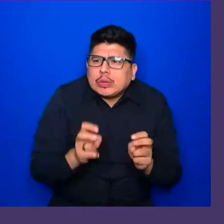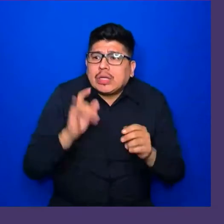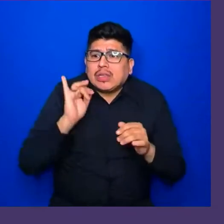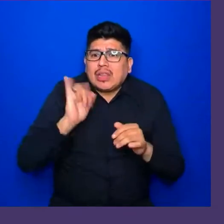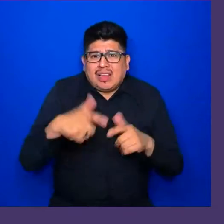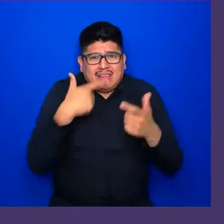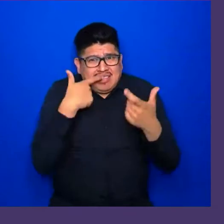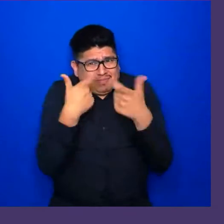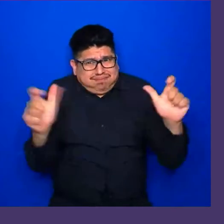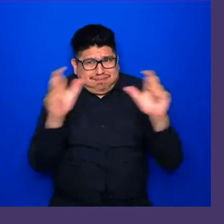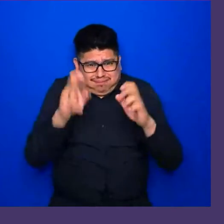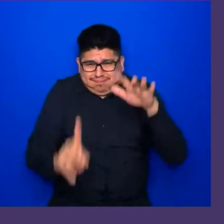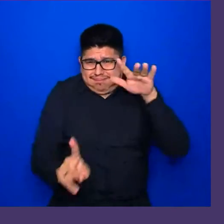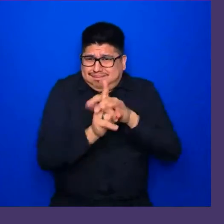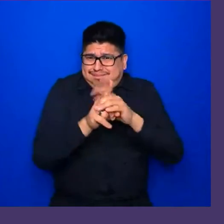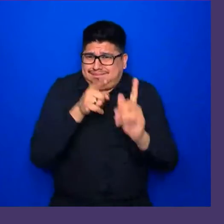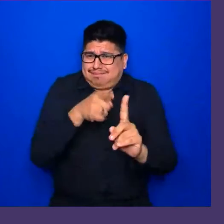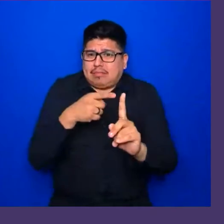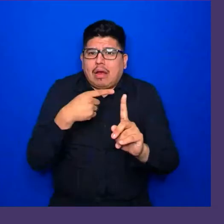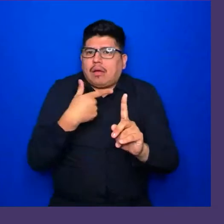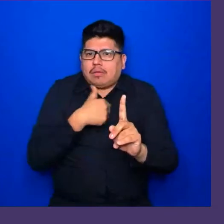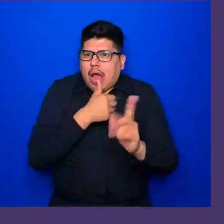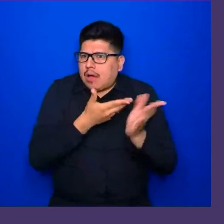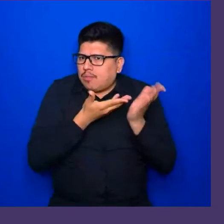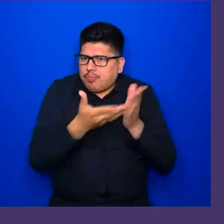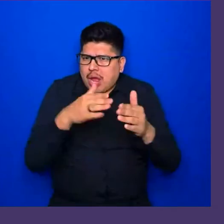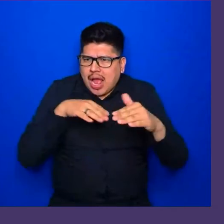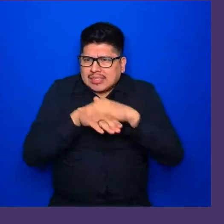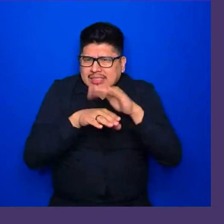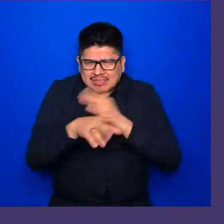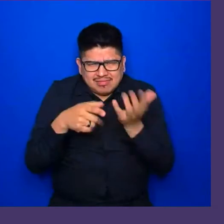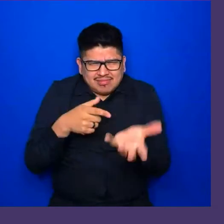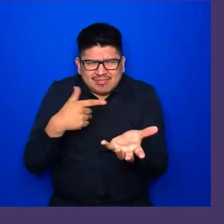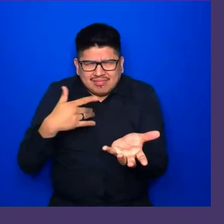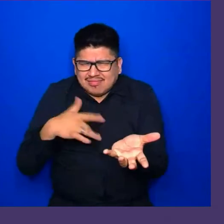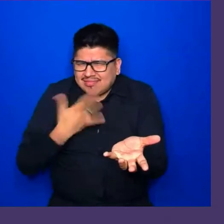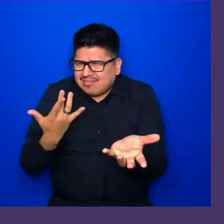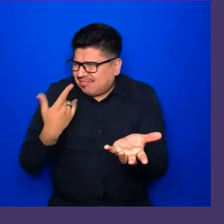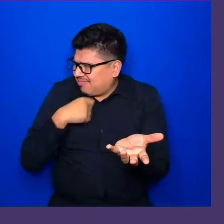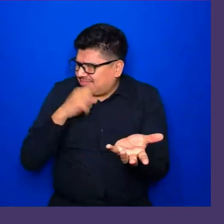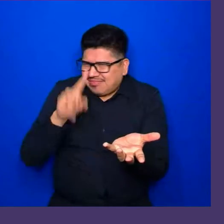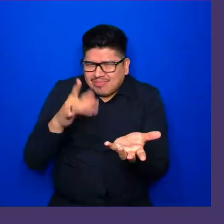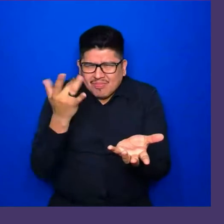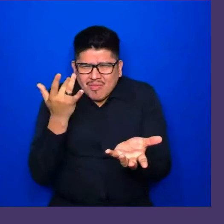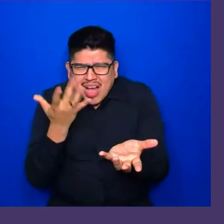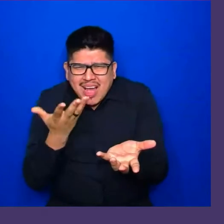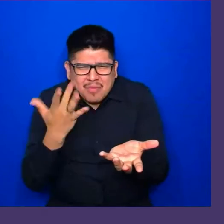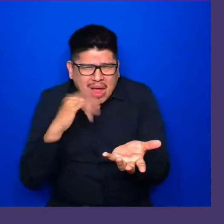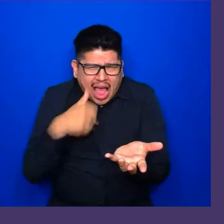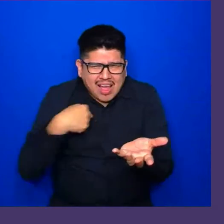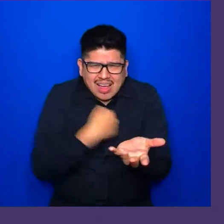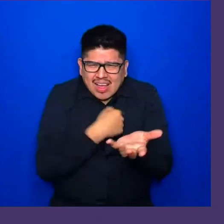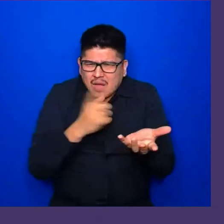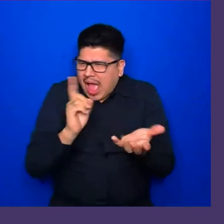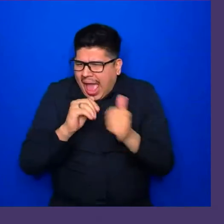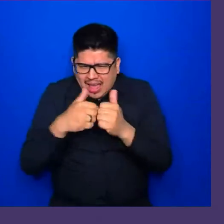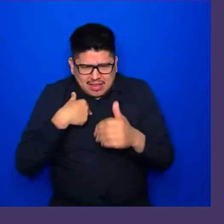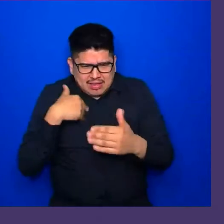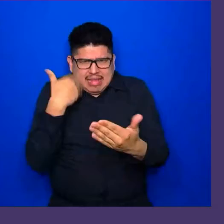How do we always ask the question, "Where are we not? How do we get there?" It's not enough. I know people will say, "If you don't